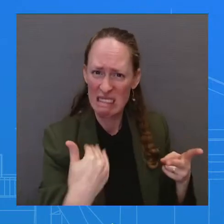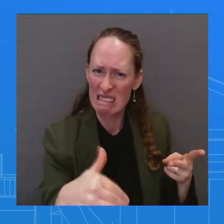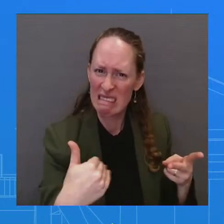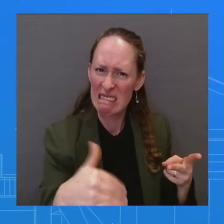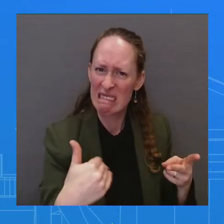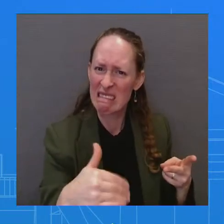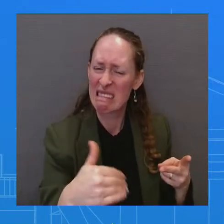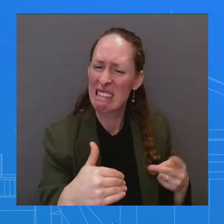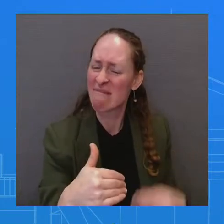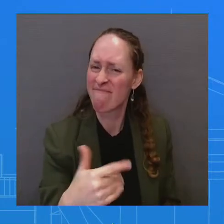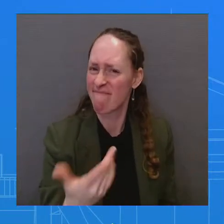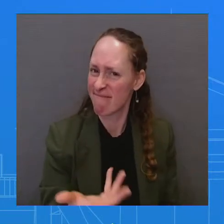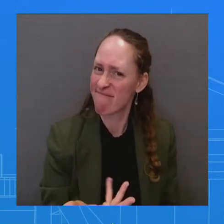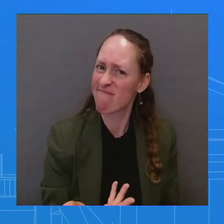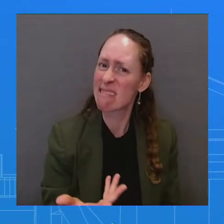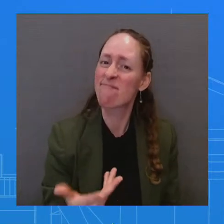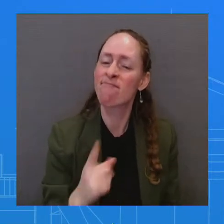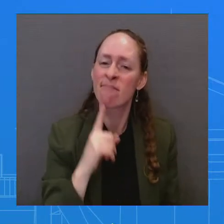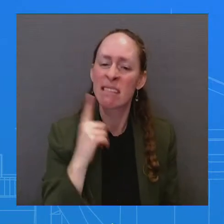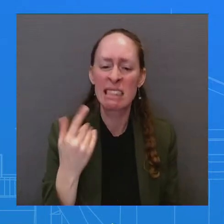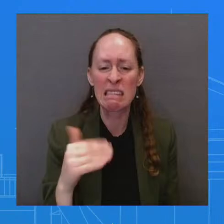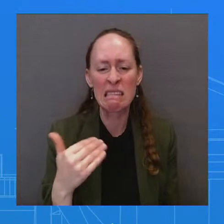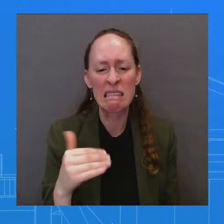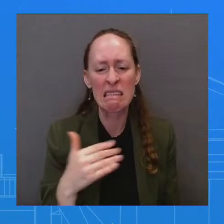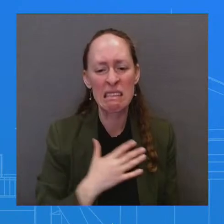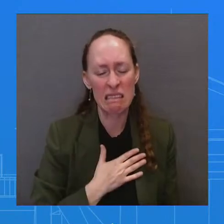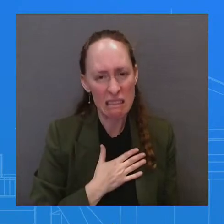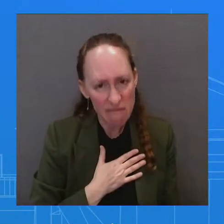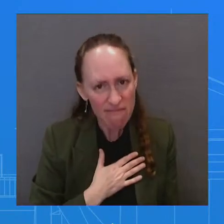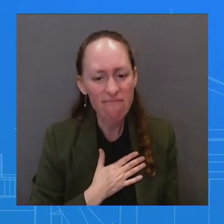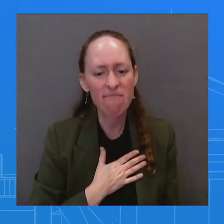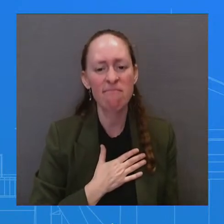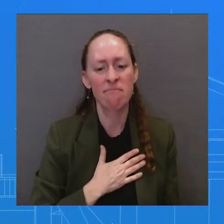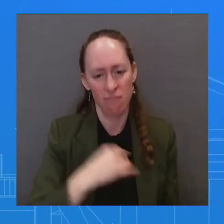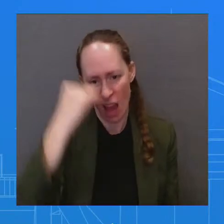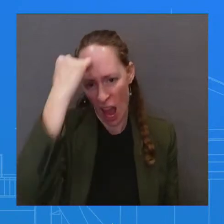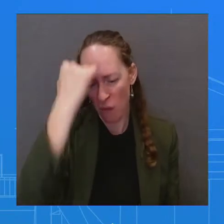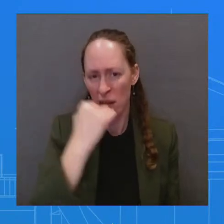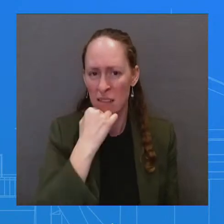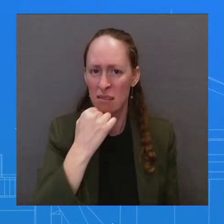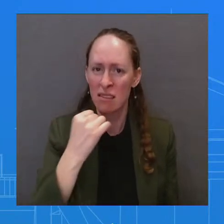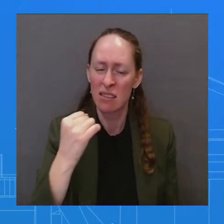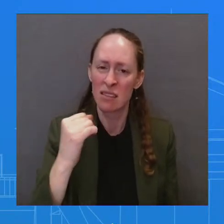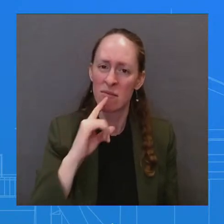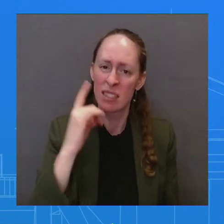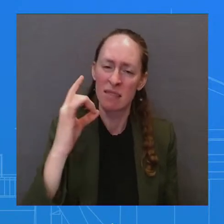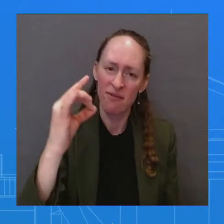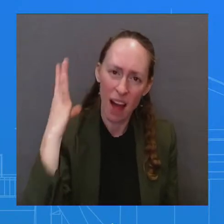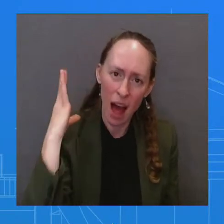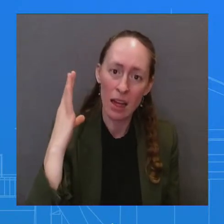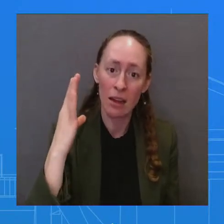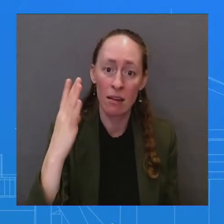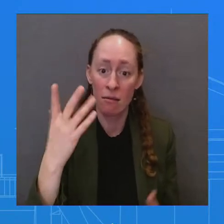you know, given what Hamas has proven capable of doing. But I just don't have a whole lot of specific information on each and every one.